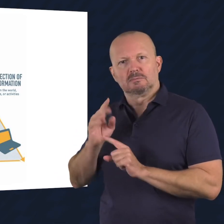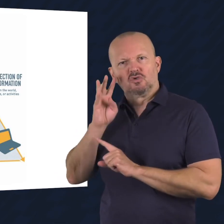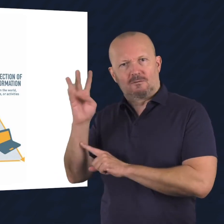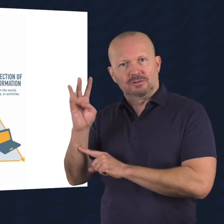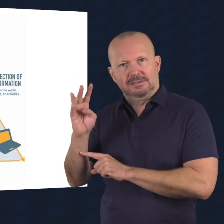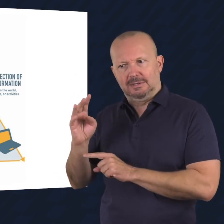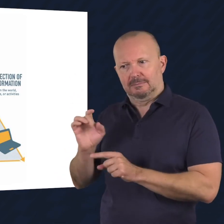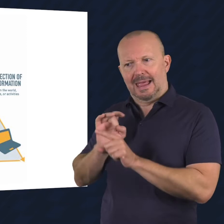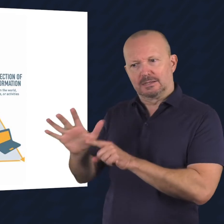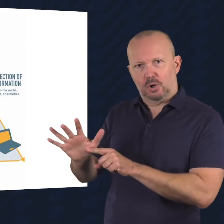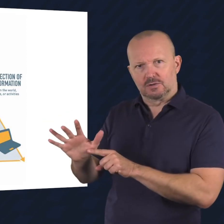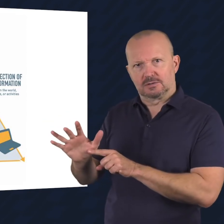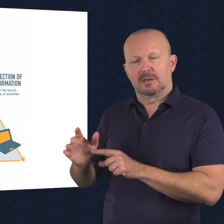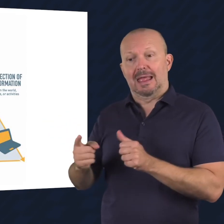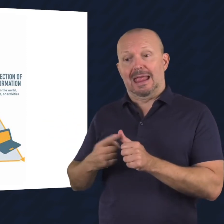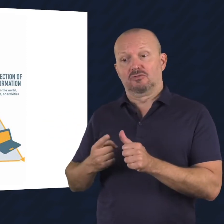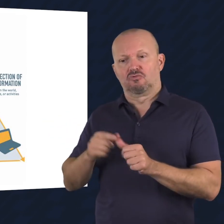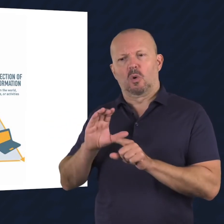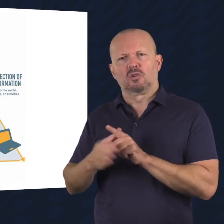data sovereignty experts at Aotearoa New Zealand